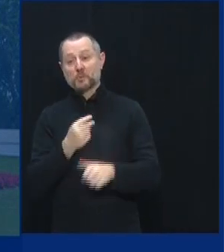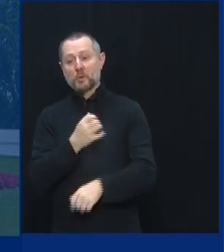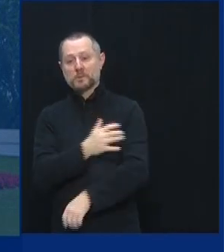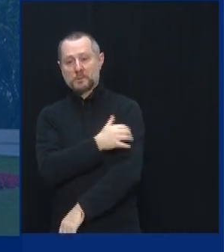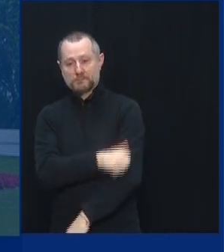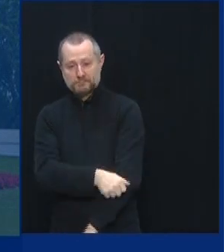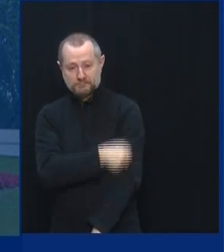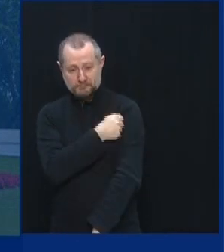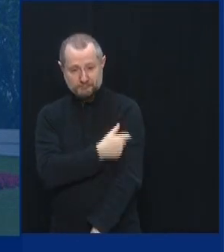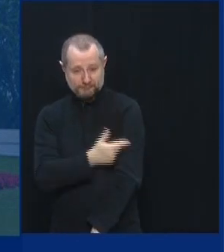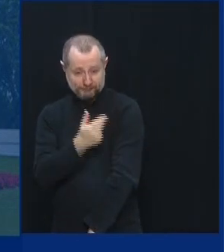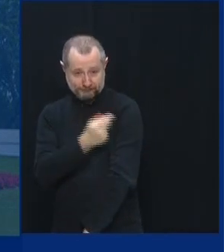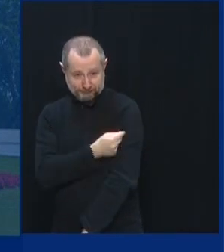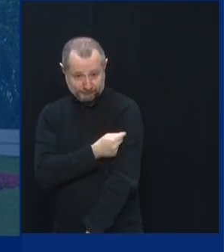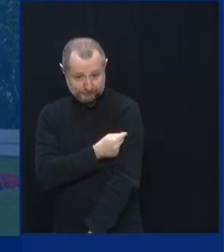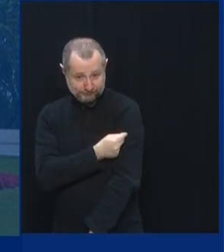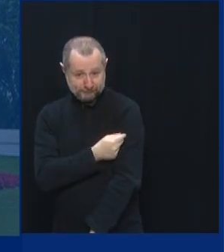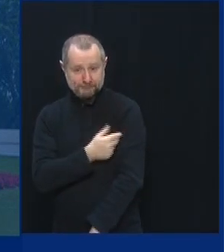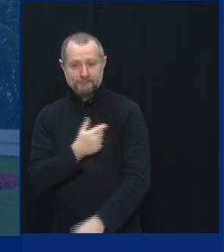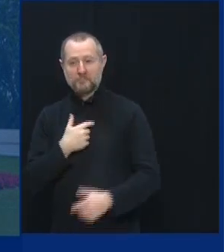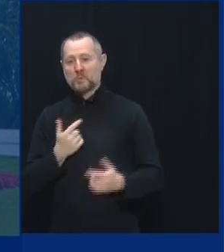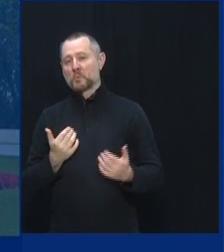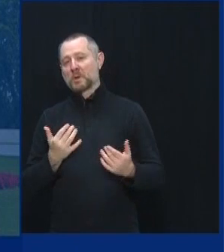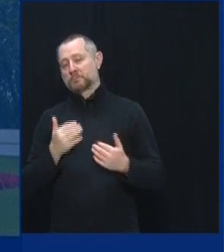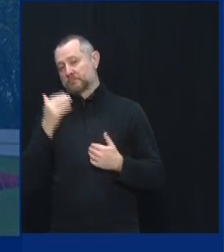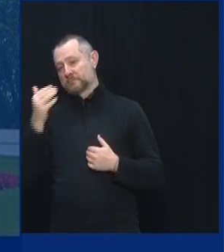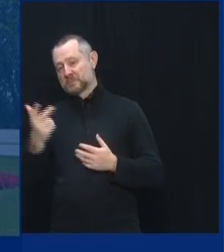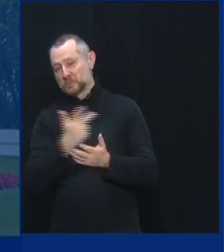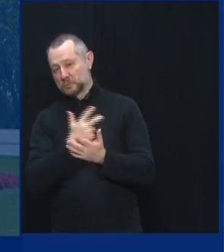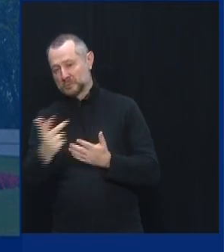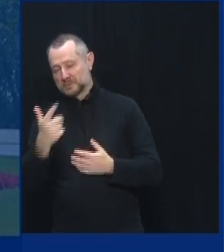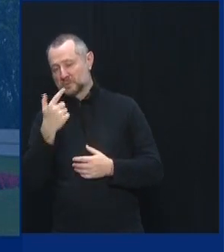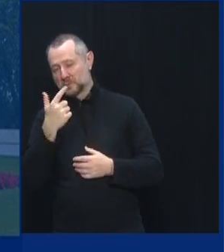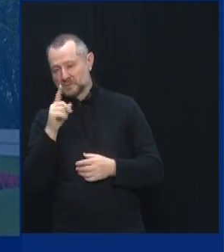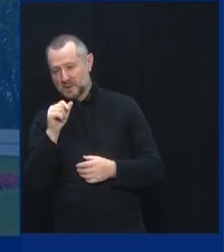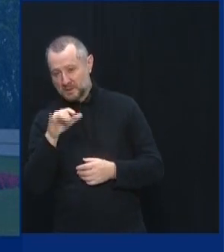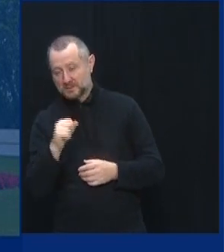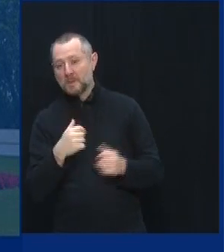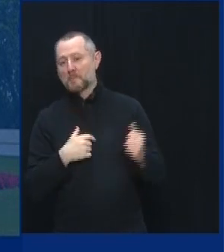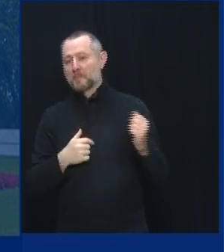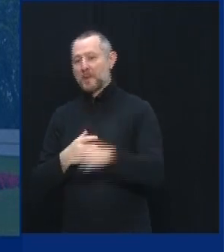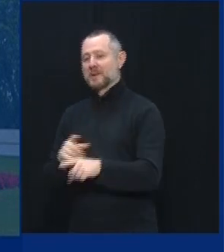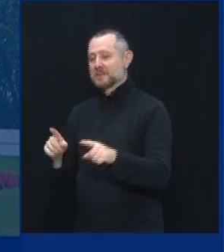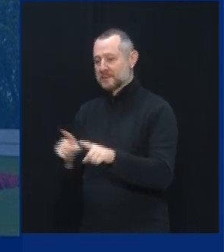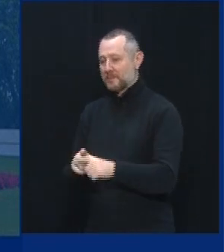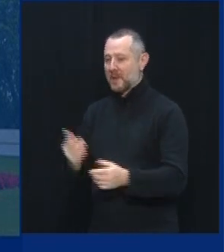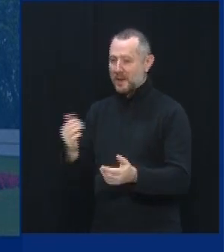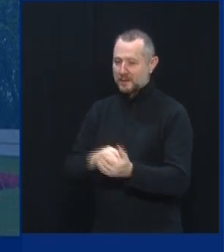FIRST DOSES AND SECOND DOSES. IN OTHER WORDS, WHEN YOU TAKE A